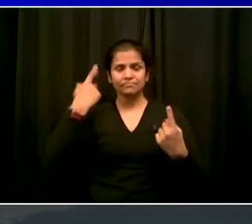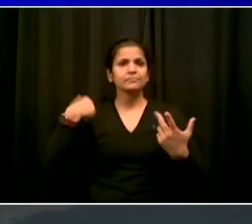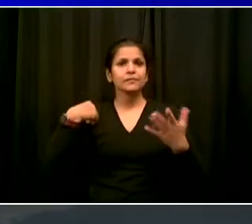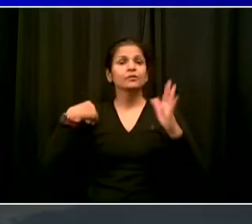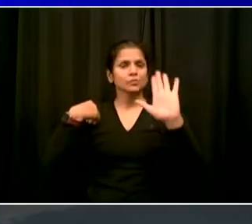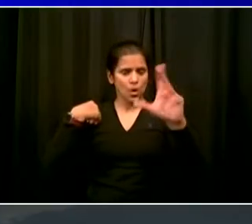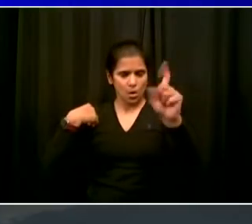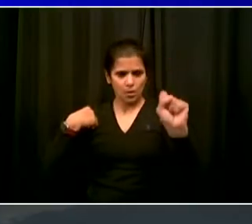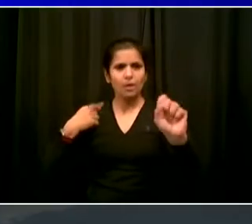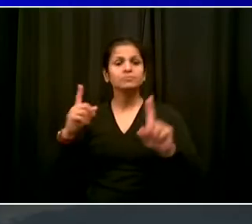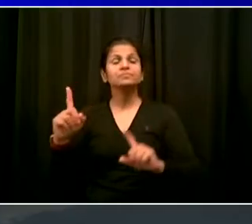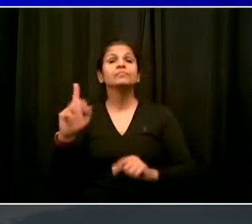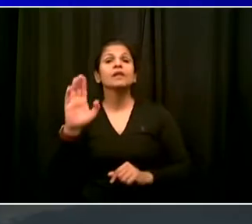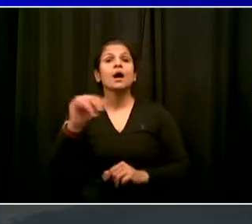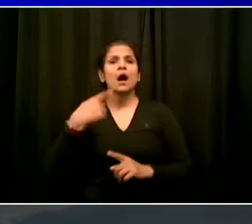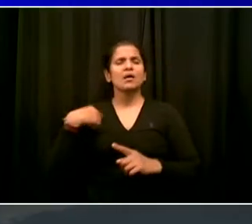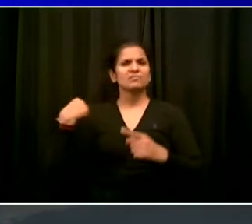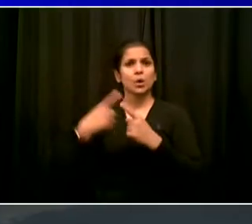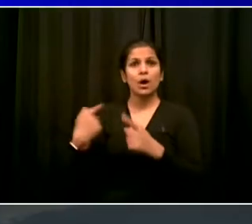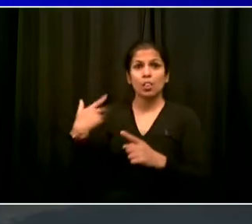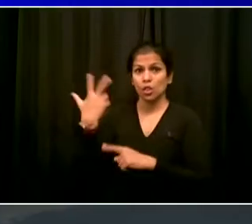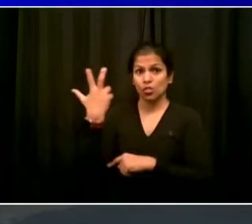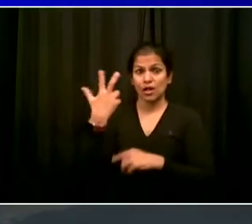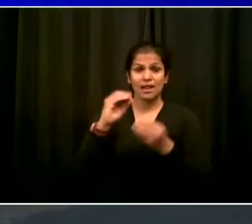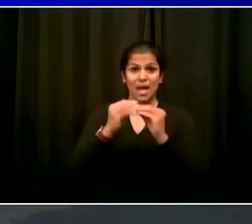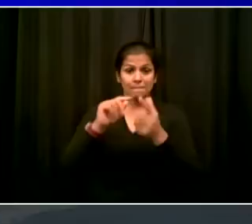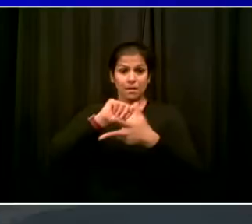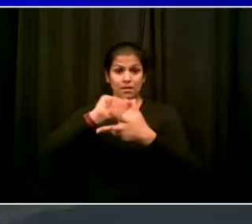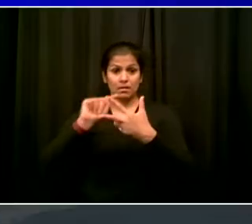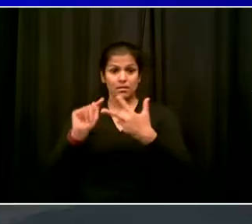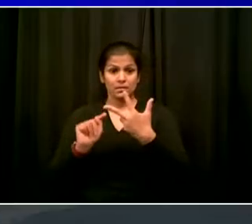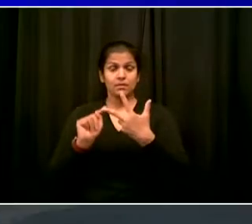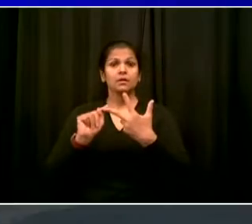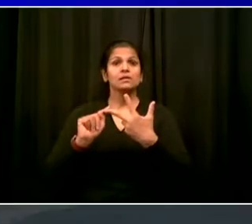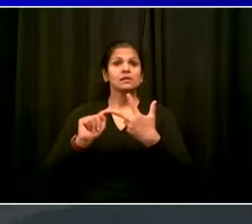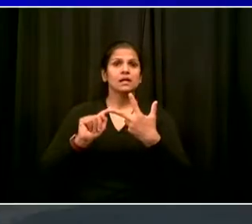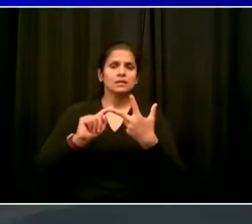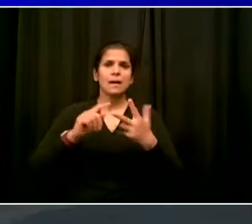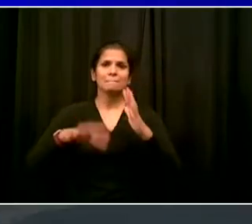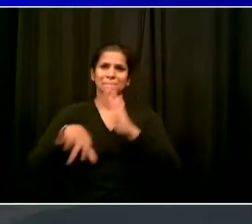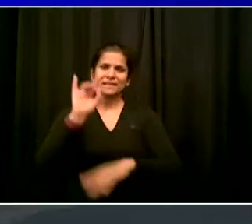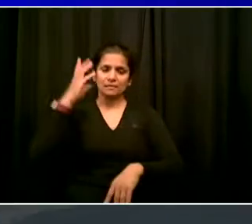THIS IS SOMETHING WE'VE HAD AS A CONVERSATION WITH THE PEOPLE OF THISSI CTY FOR MONTHS AND M MTOS